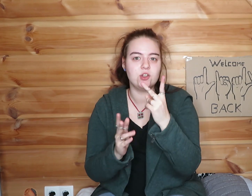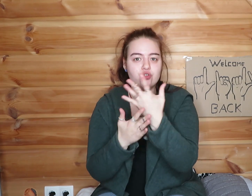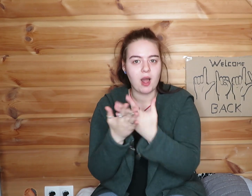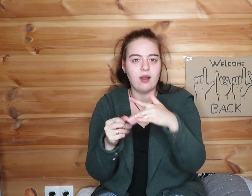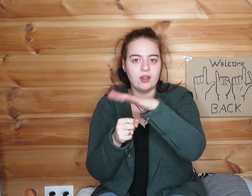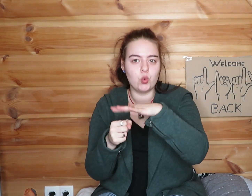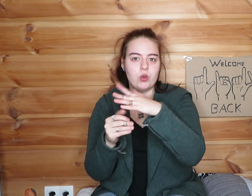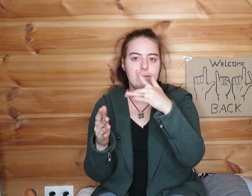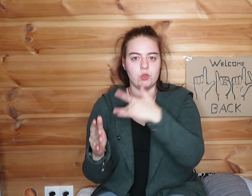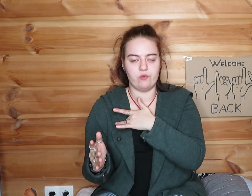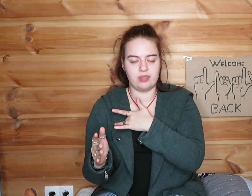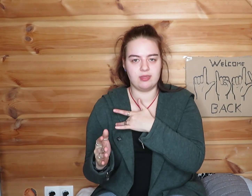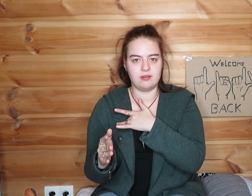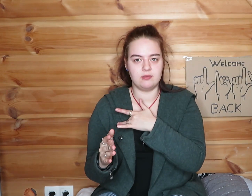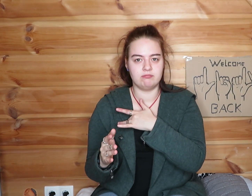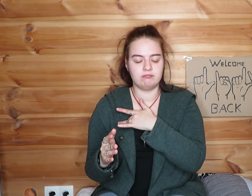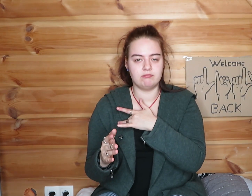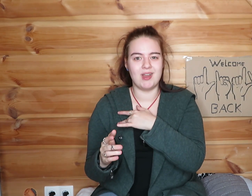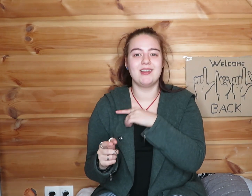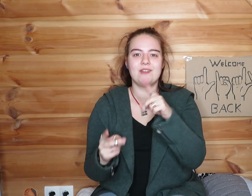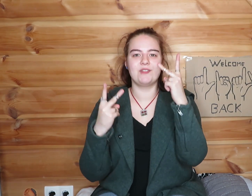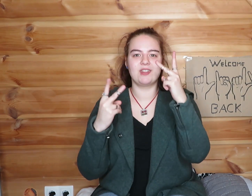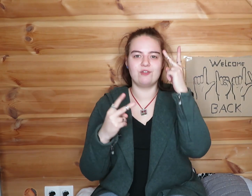In both cases language is affected. That is important to understand.